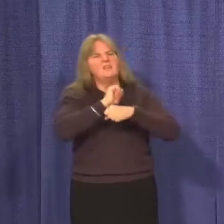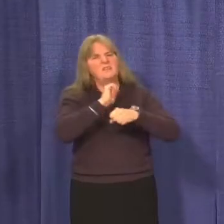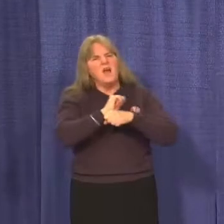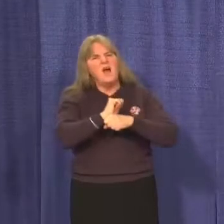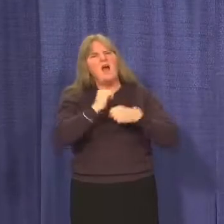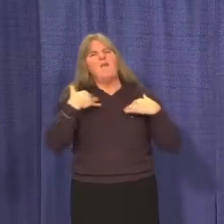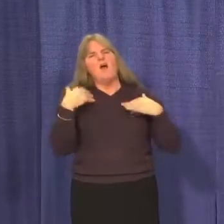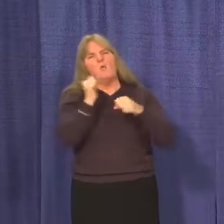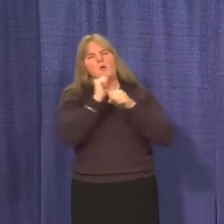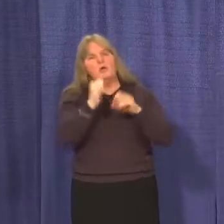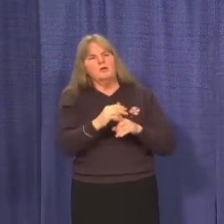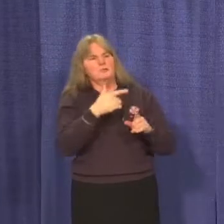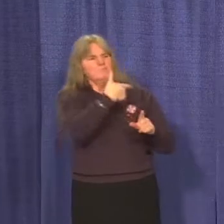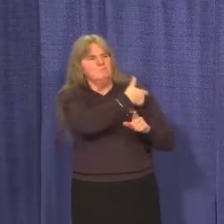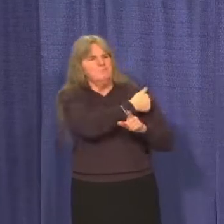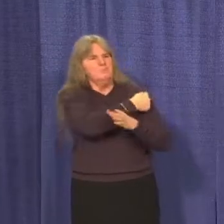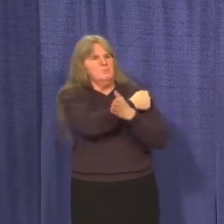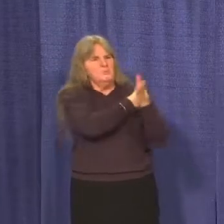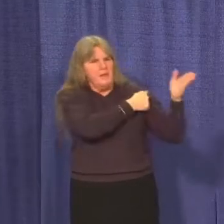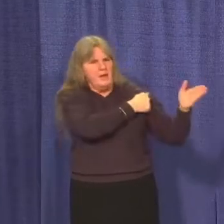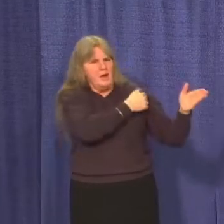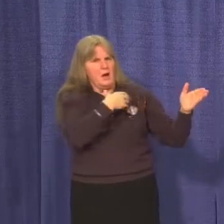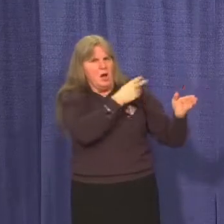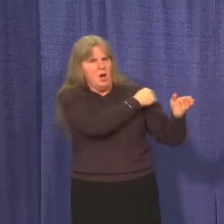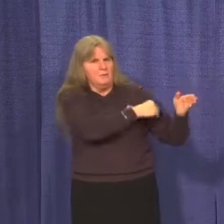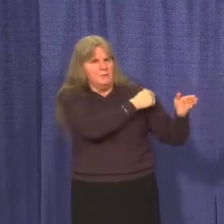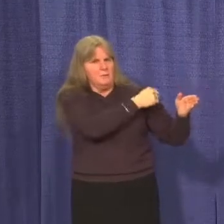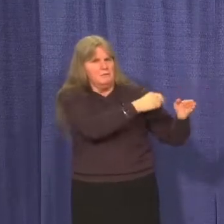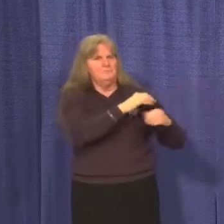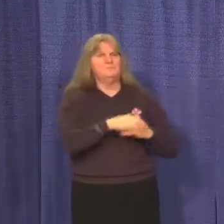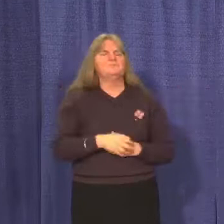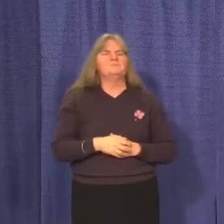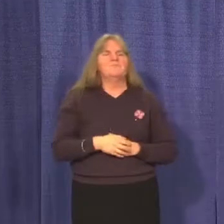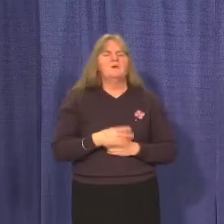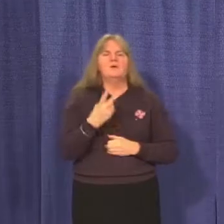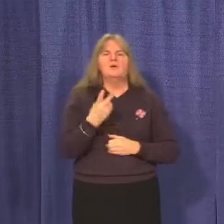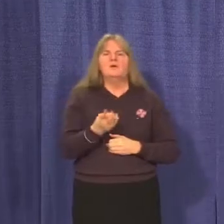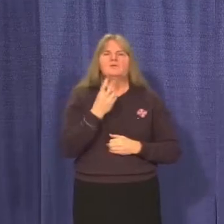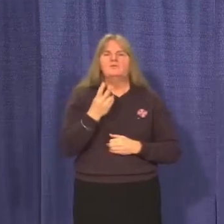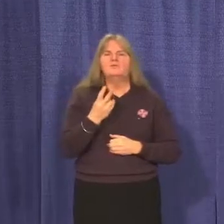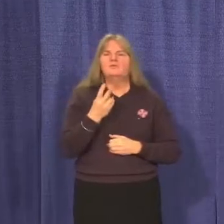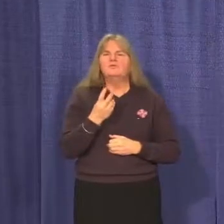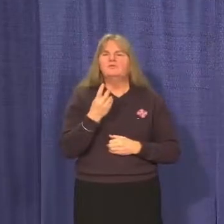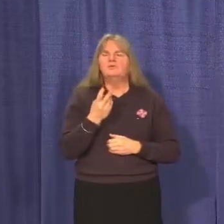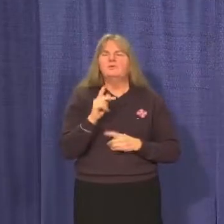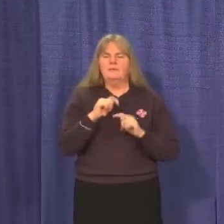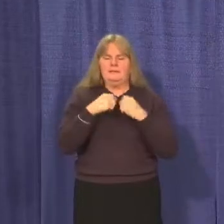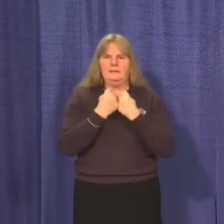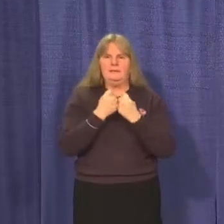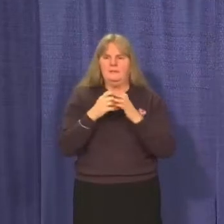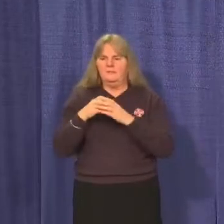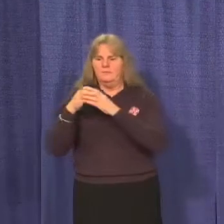staff with fantastic uptake. Meanwhile, the two mobile teams are finishing their preparations